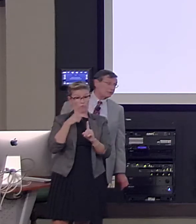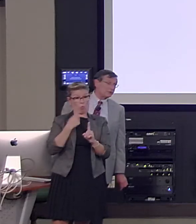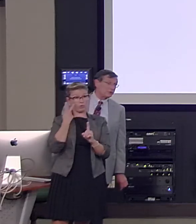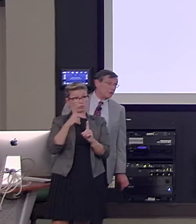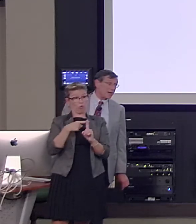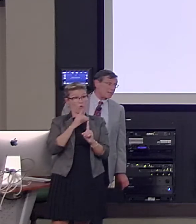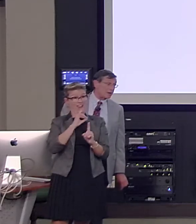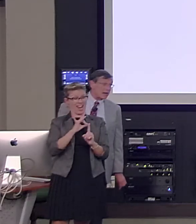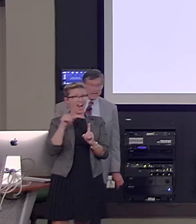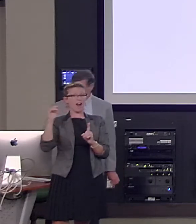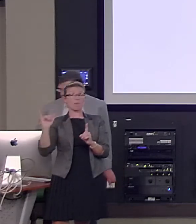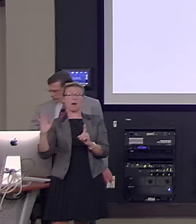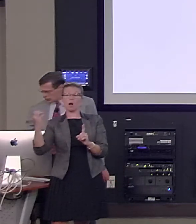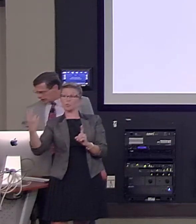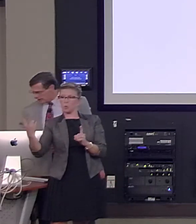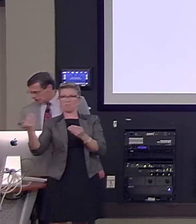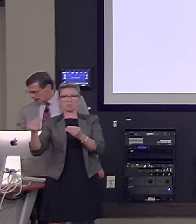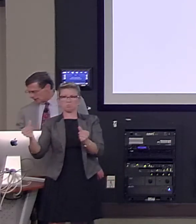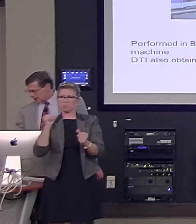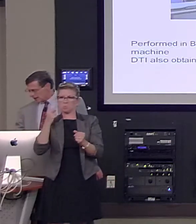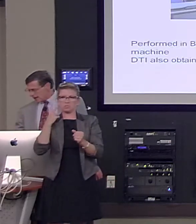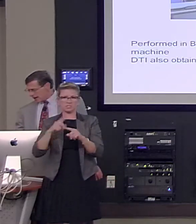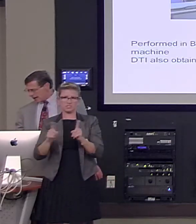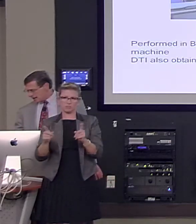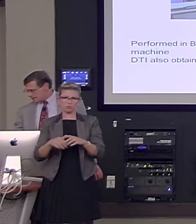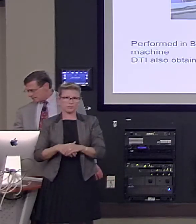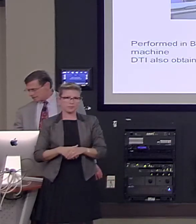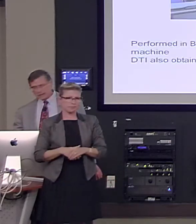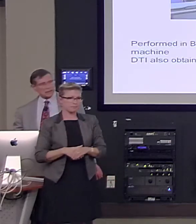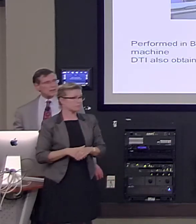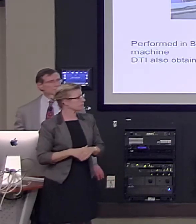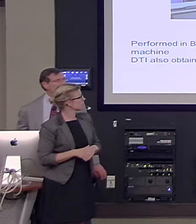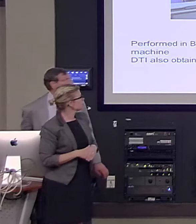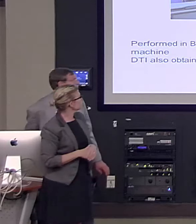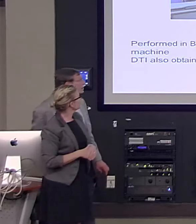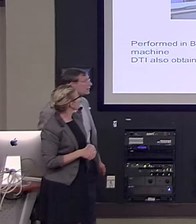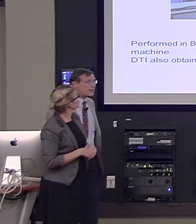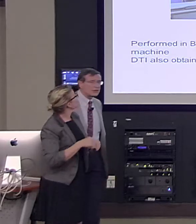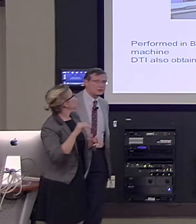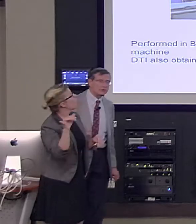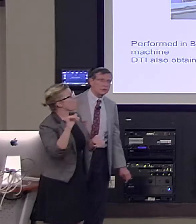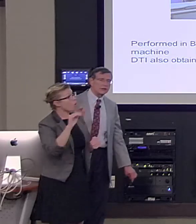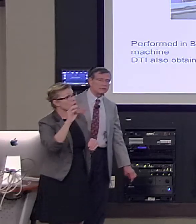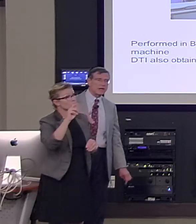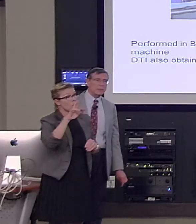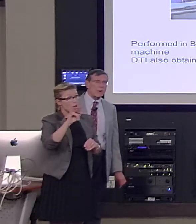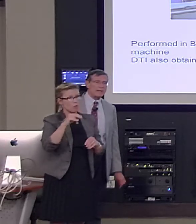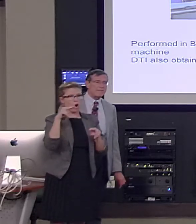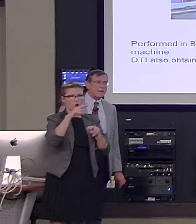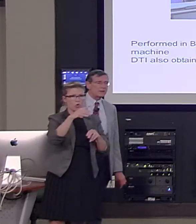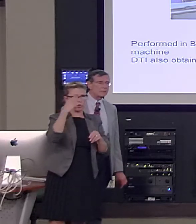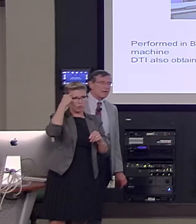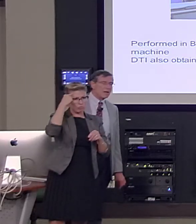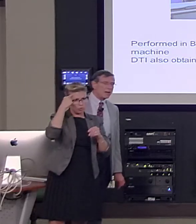to do MRIs, structural imaging. And that allowed us to look at gray and white matter